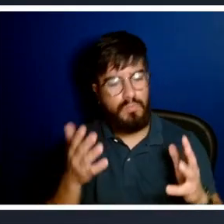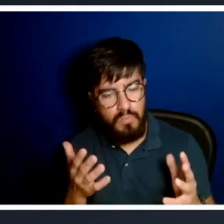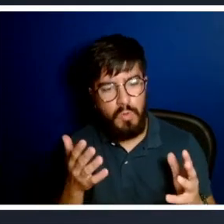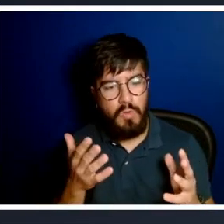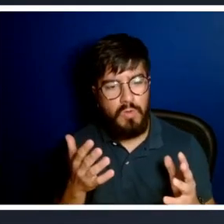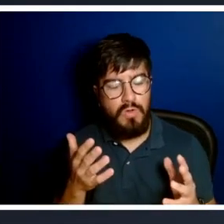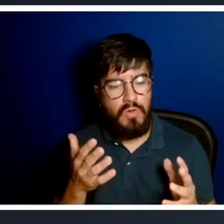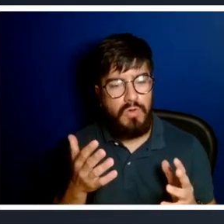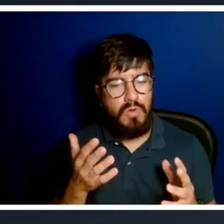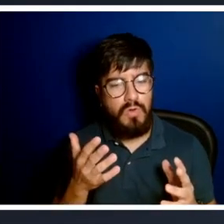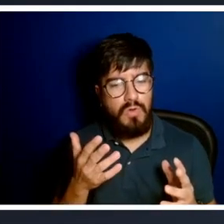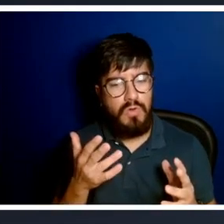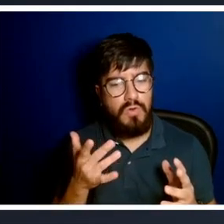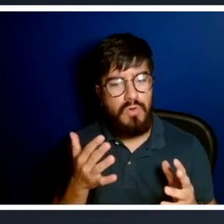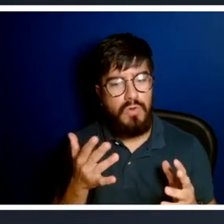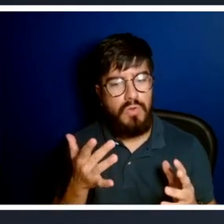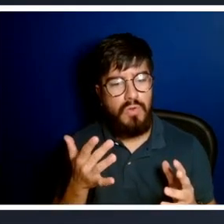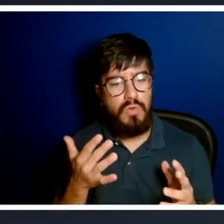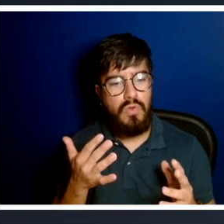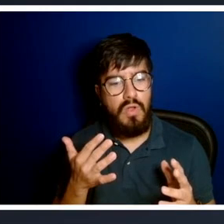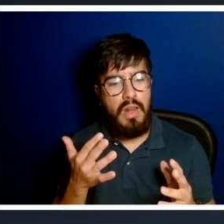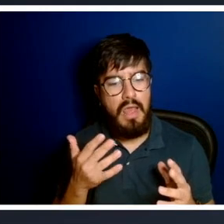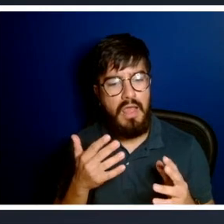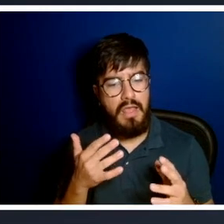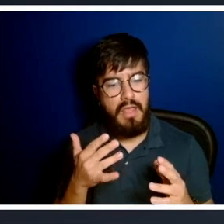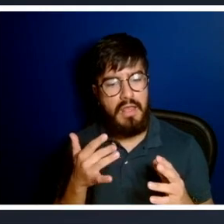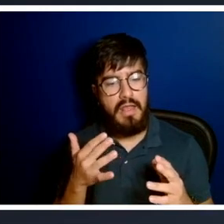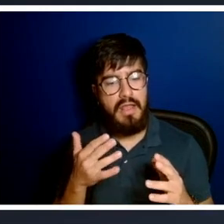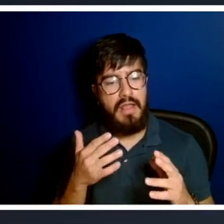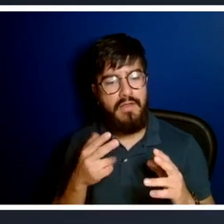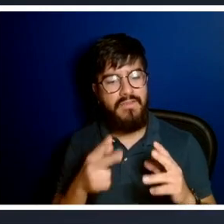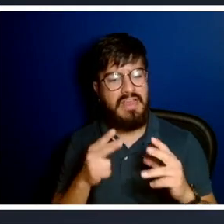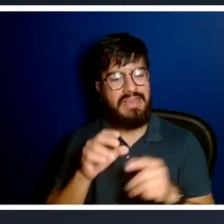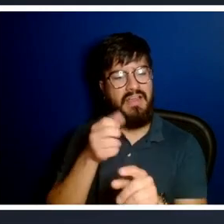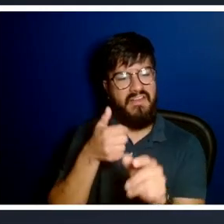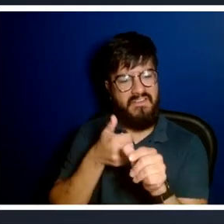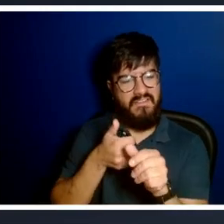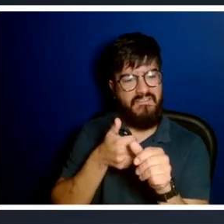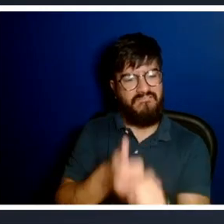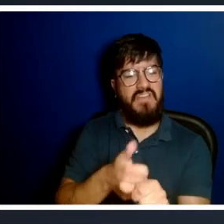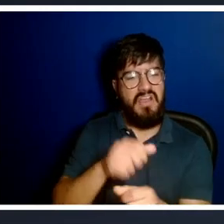in a STEM education kind of a space. And so, our internship does include some of that. So,